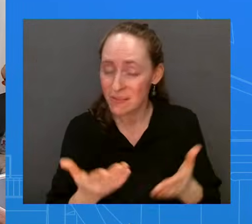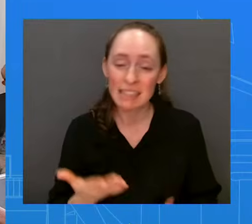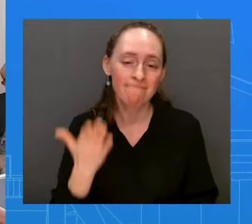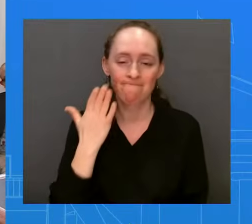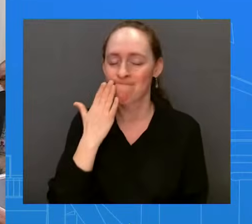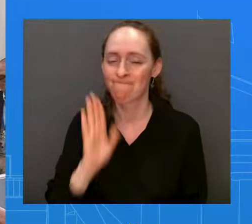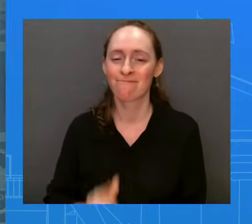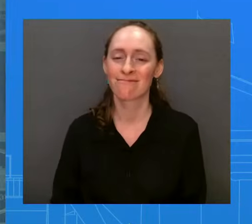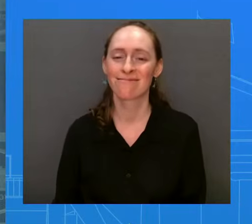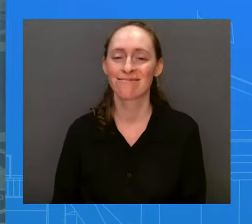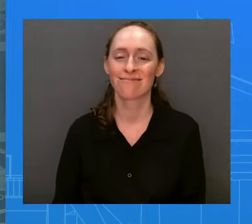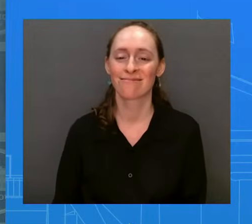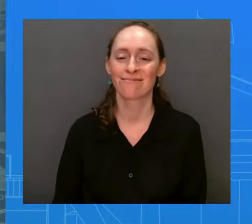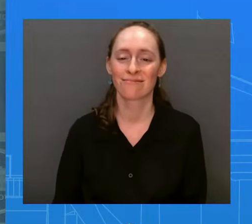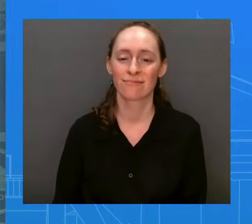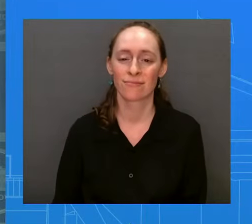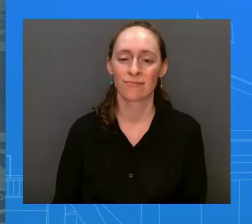Mr. Kirby: I have no calls or conversations to read out.